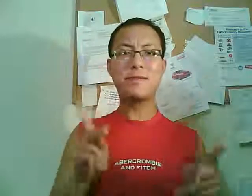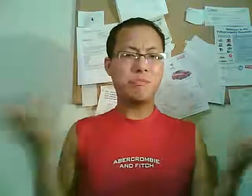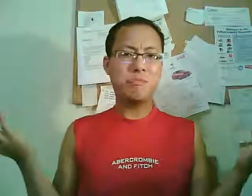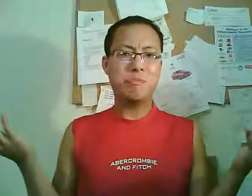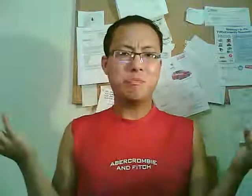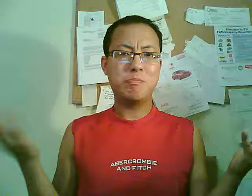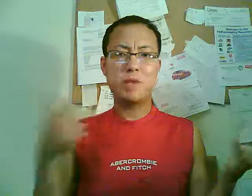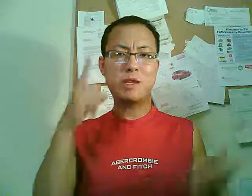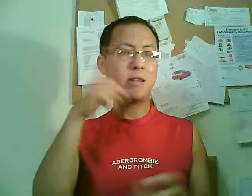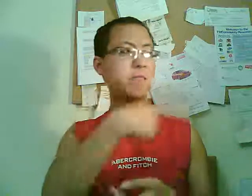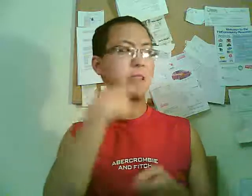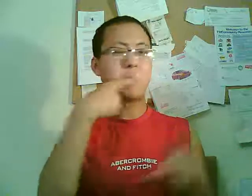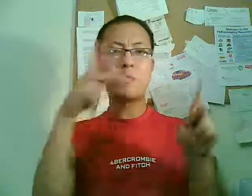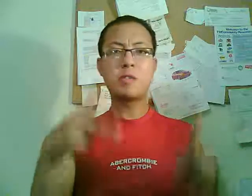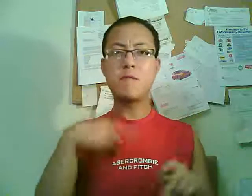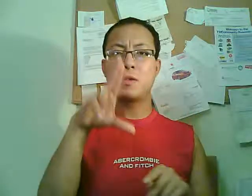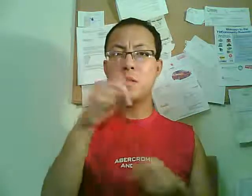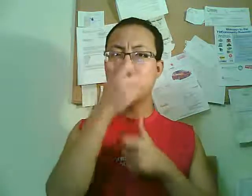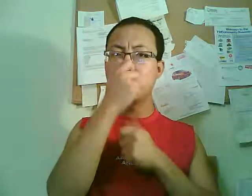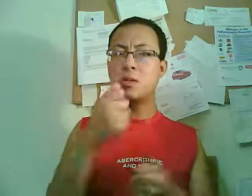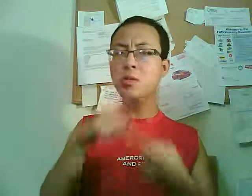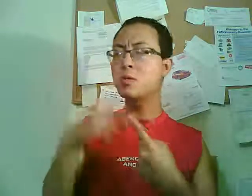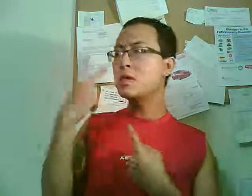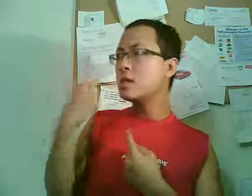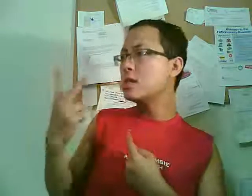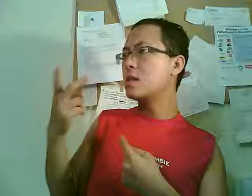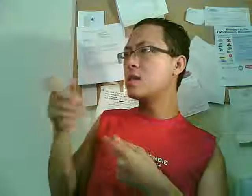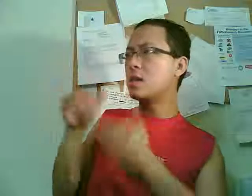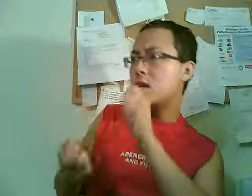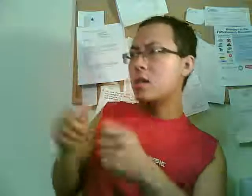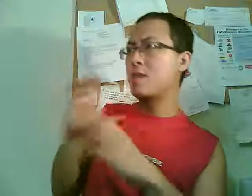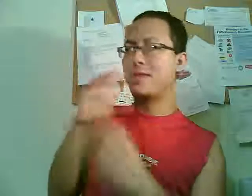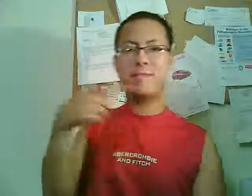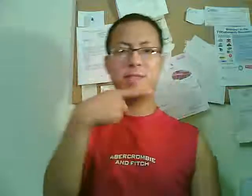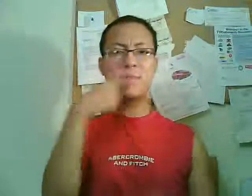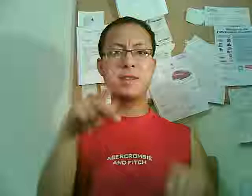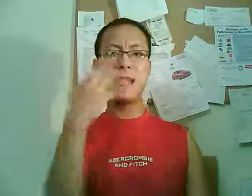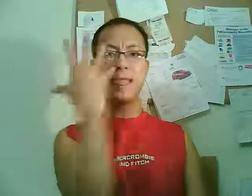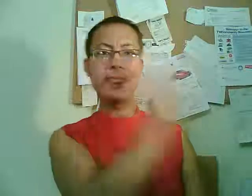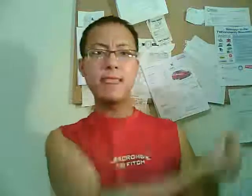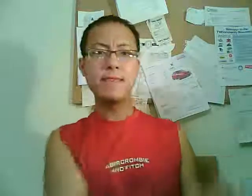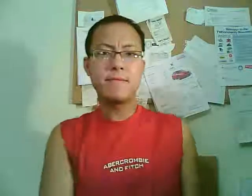that hearing person has no interest in making accomodations to communicate because he or she can just leave.